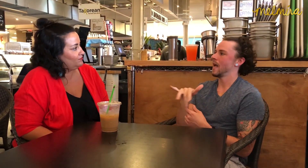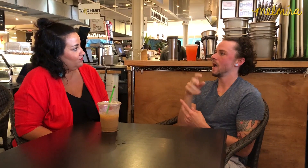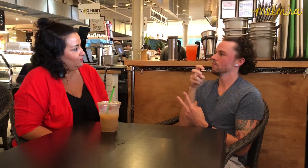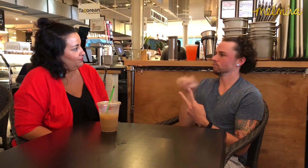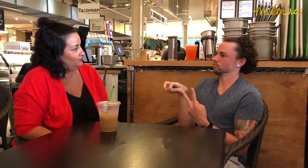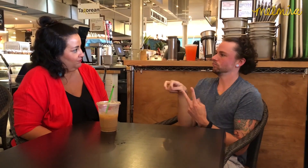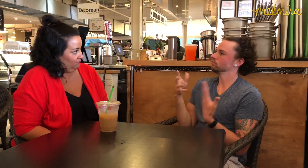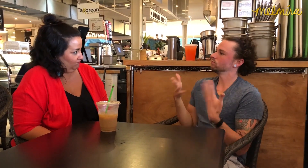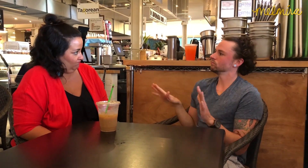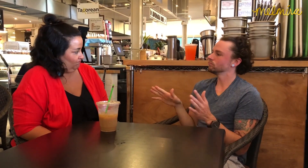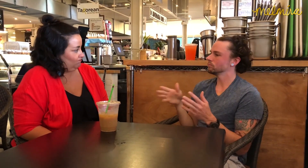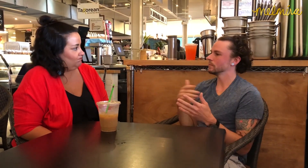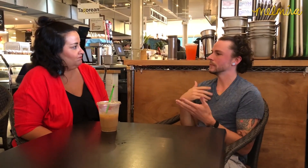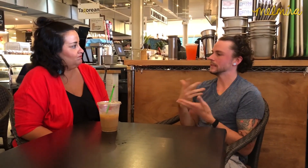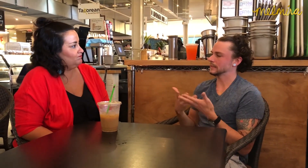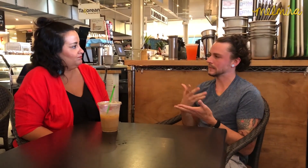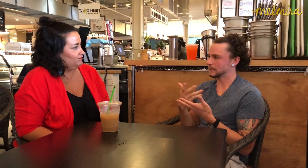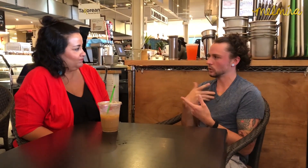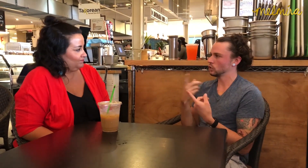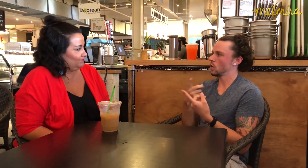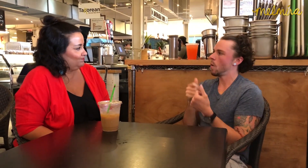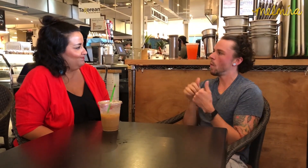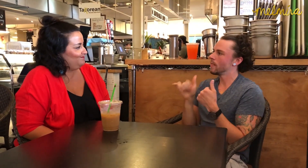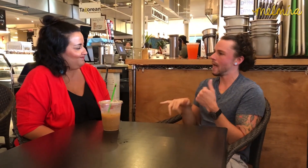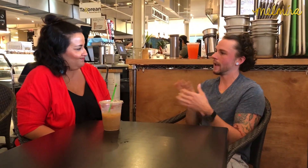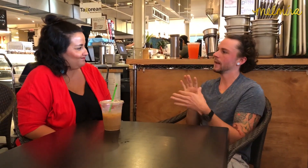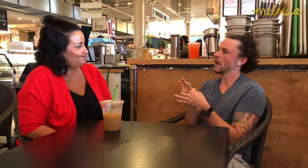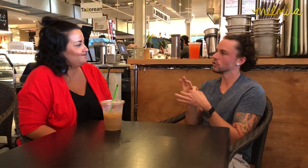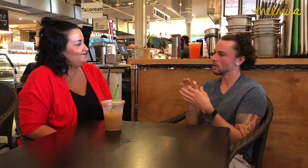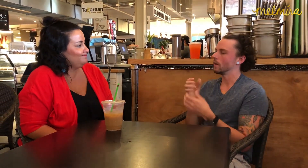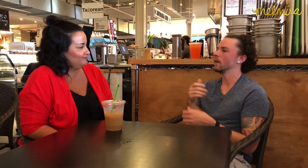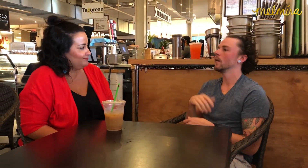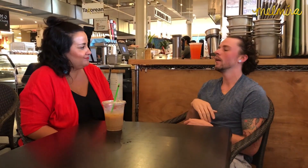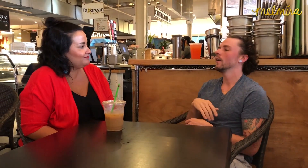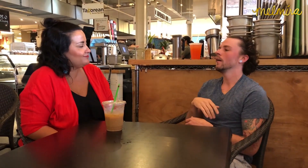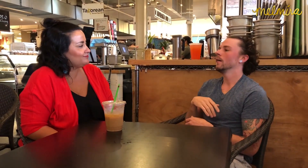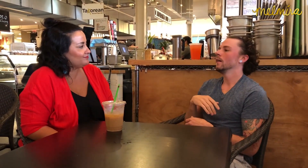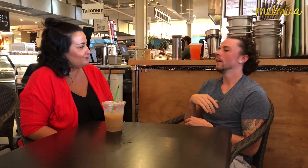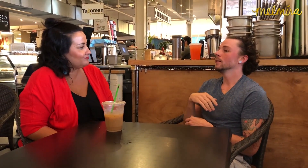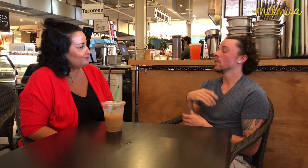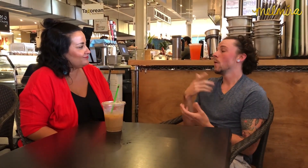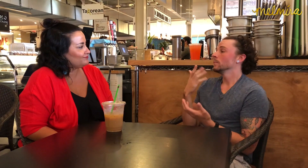They choose one or the other. I struggled with that connection.